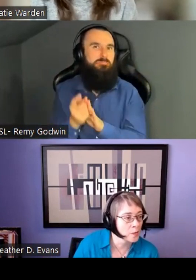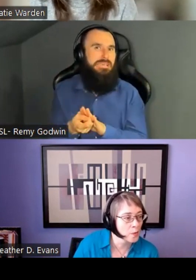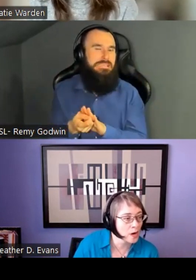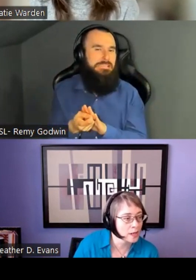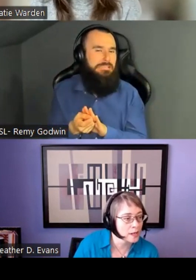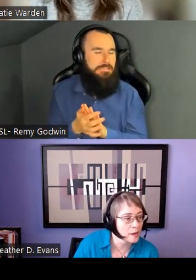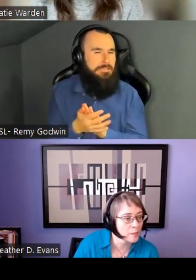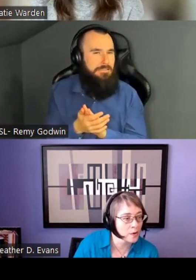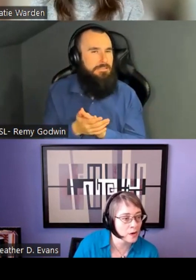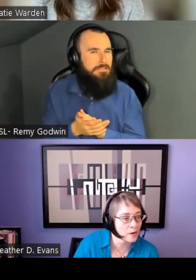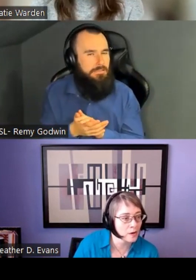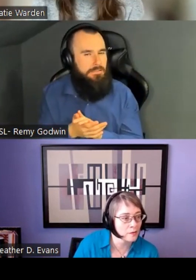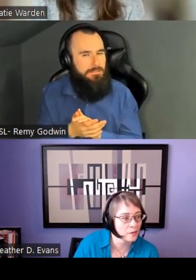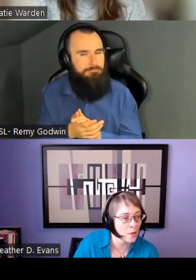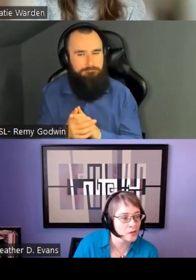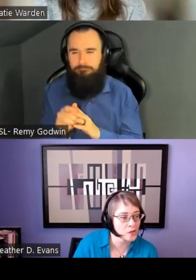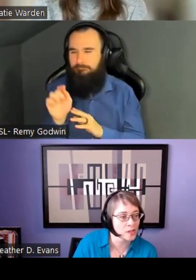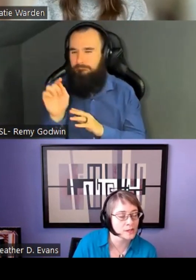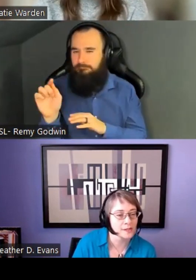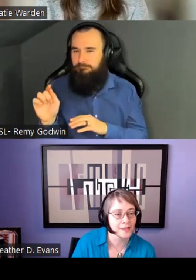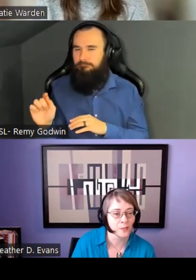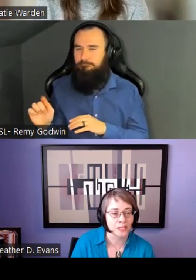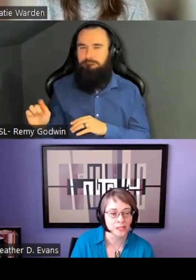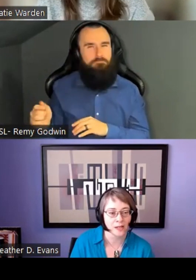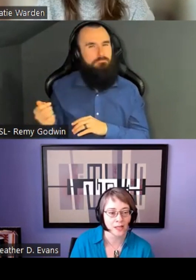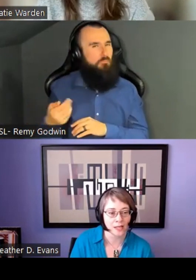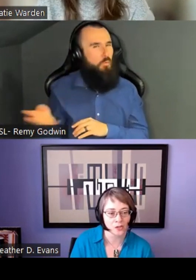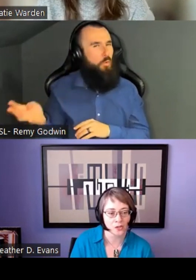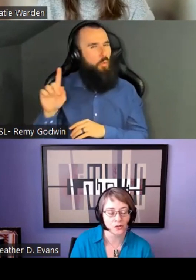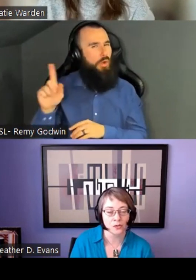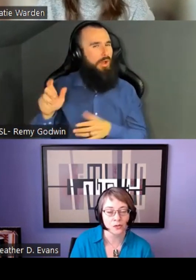There were a number of questions that we did not get to